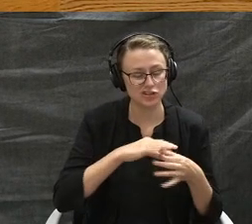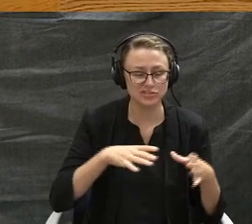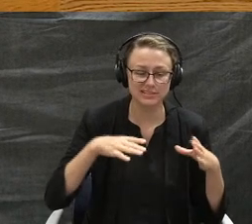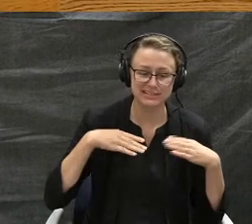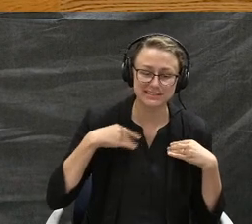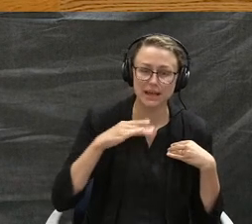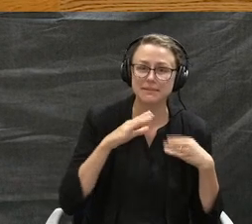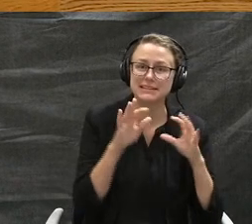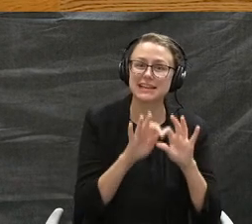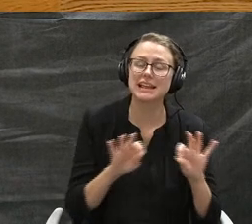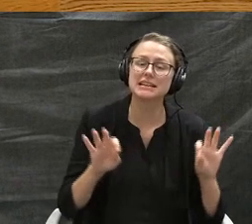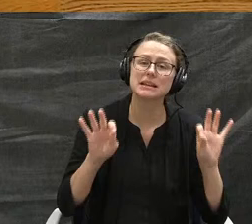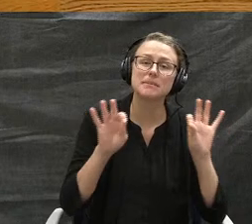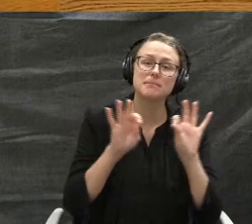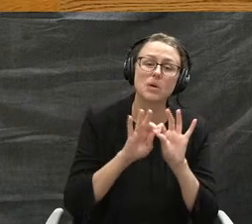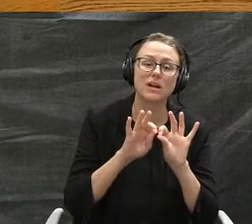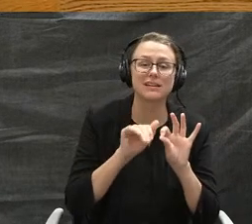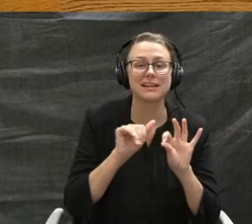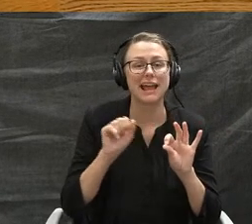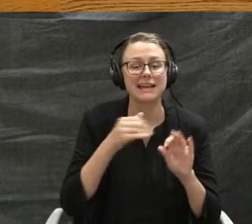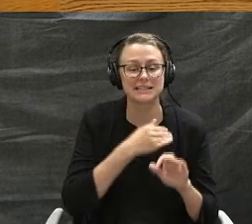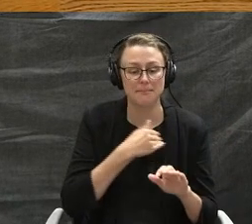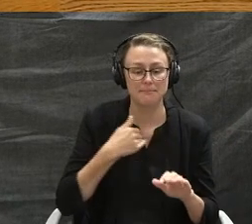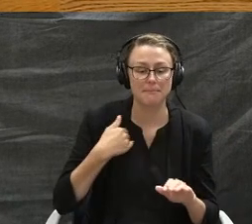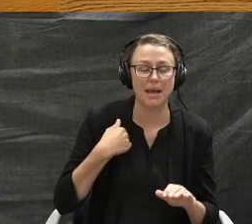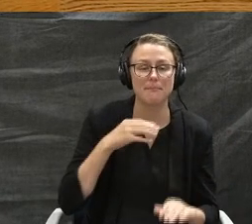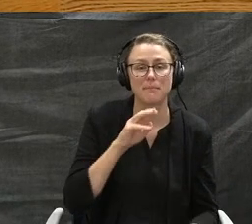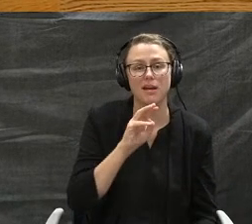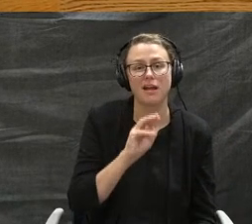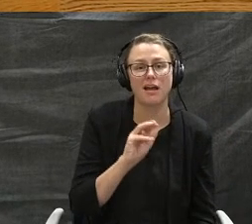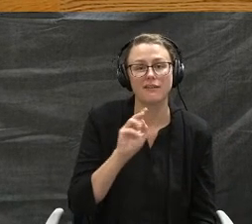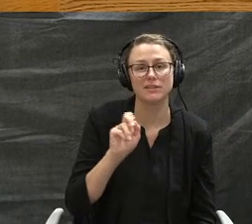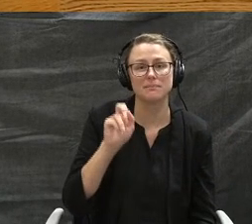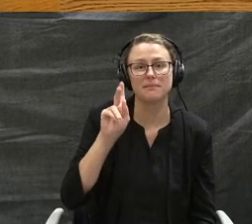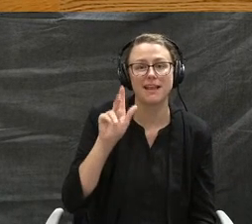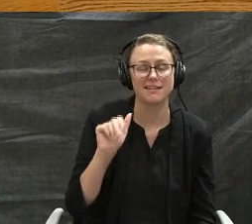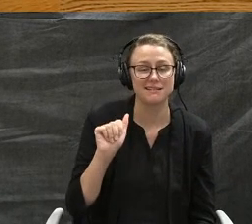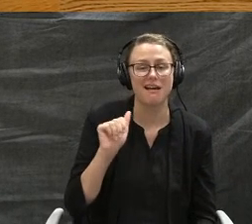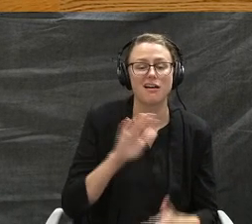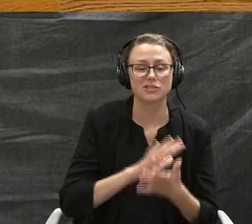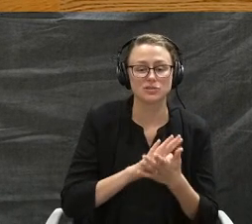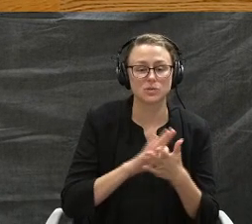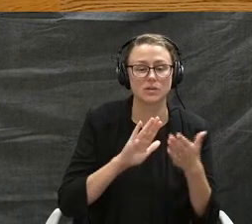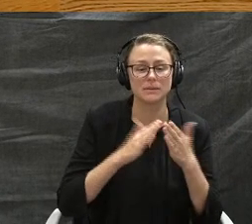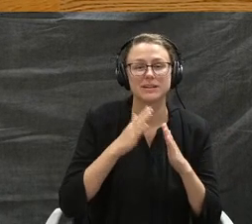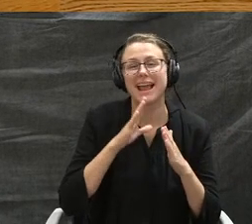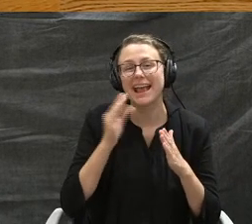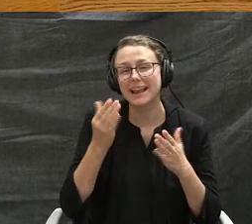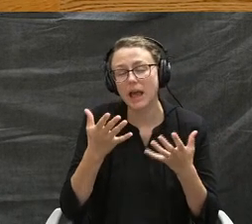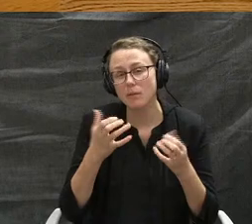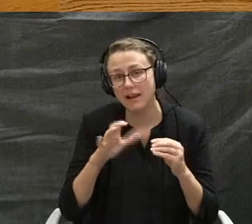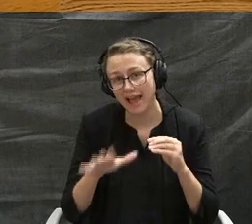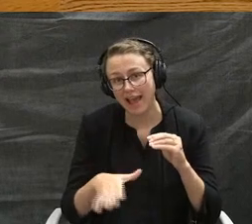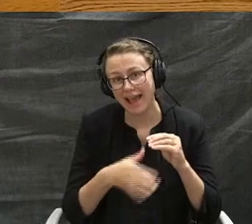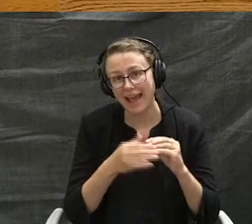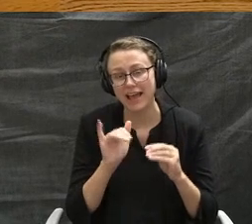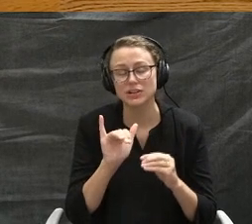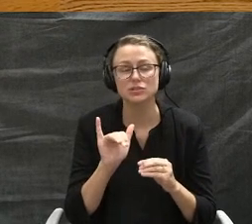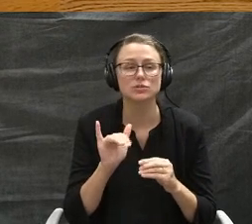connection acceptance, an importance importance as a member of the Minne Tonka schools community. and I would